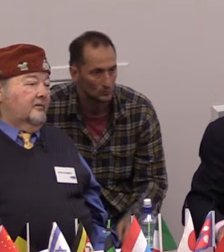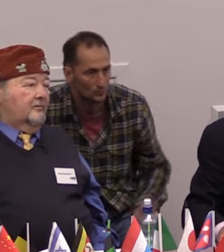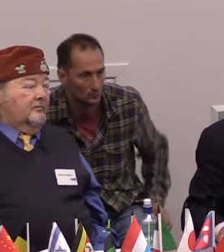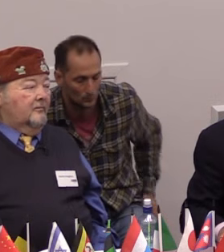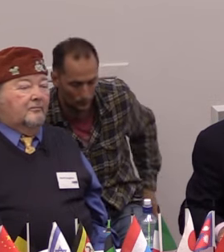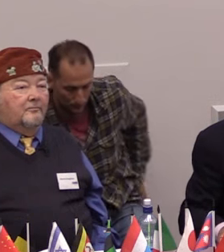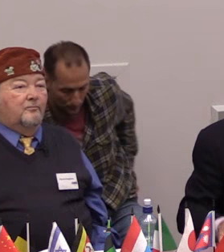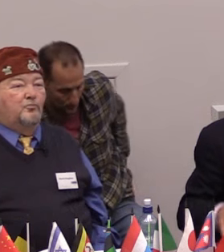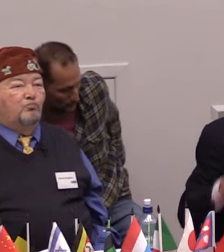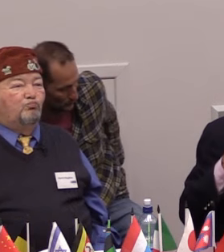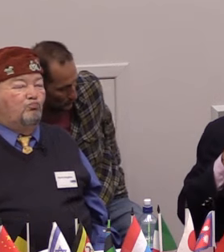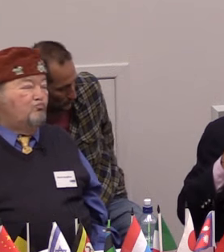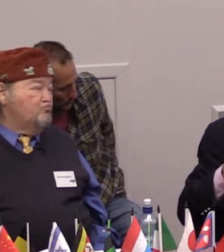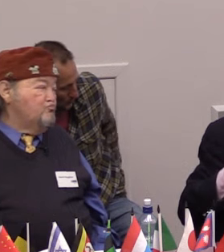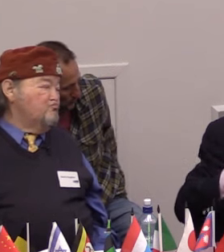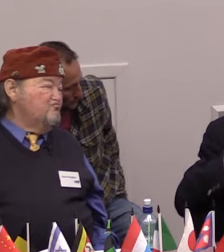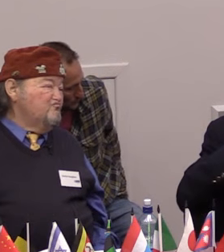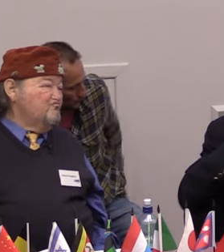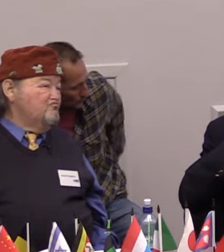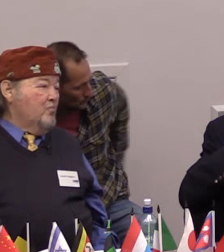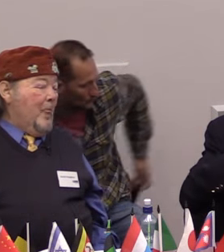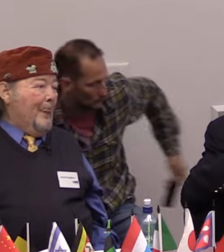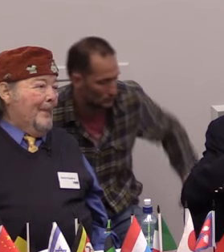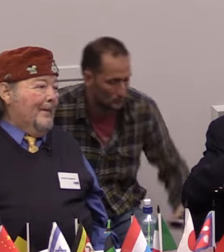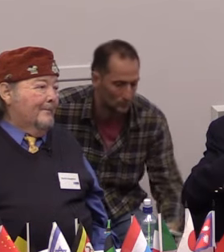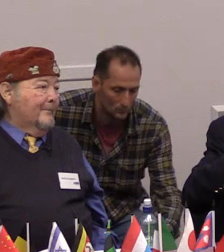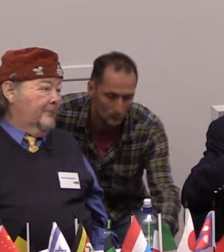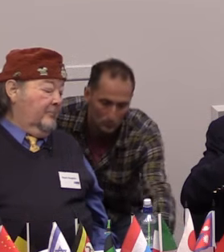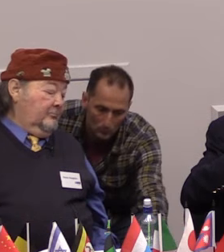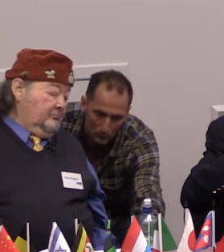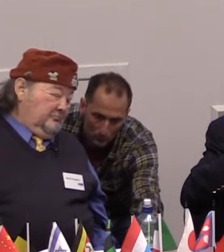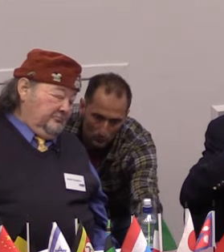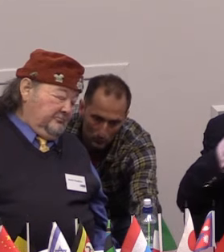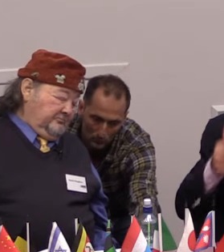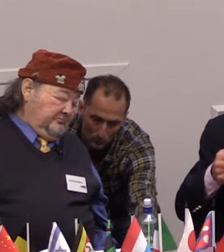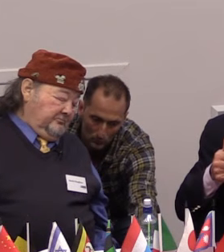back to the President the response was we don't need to change any laws to comply with